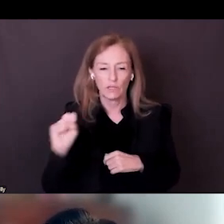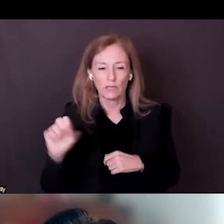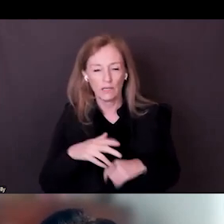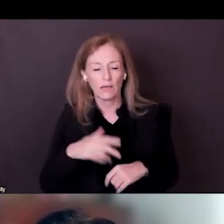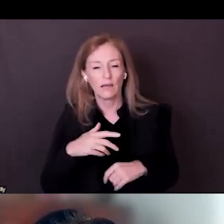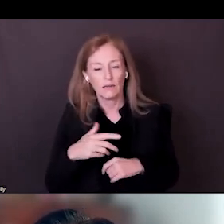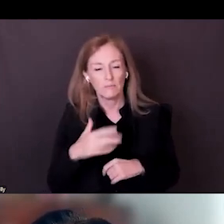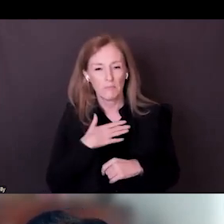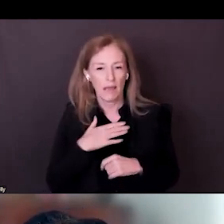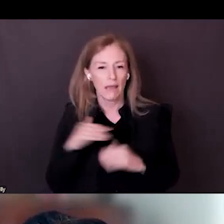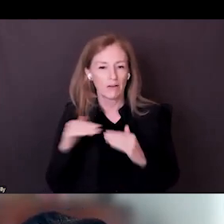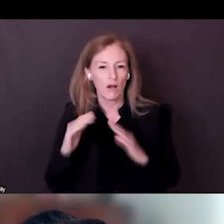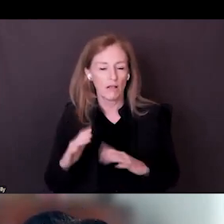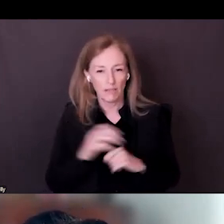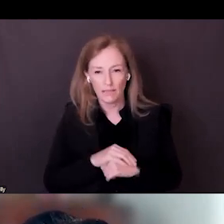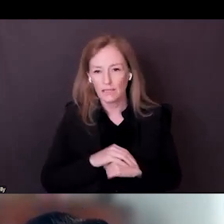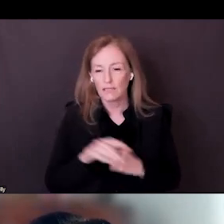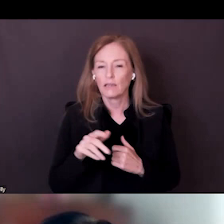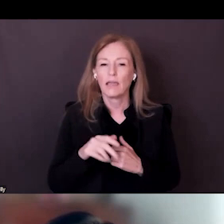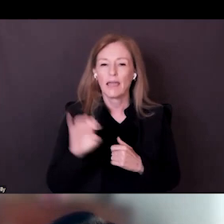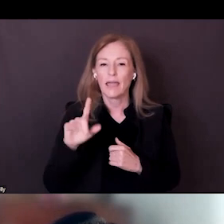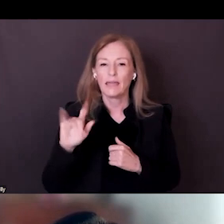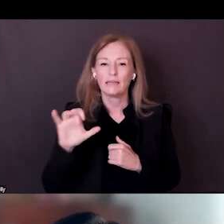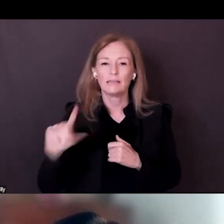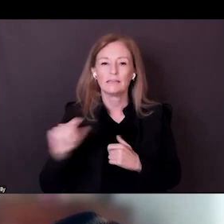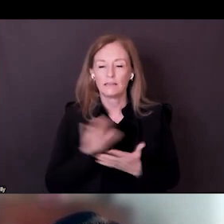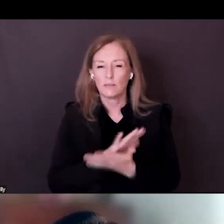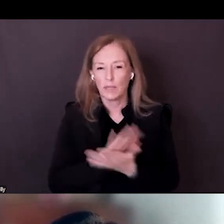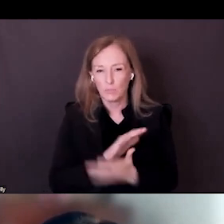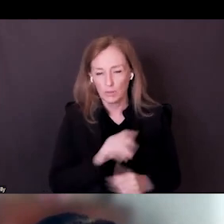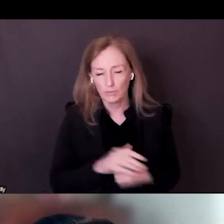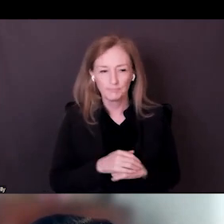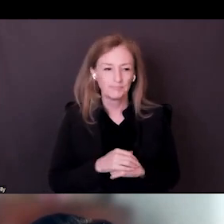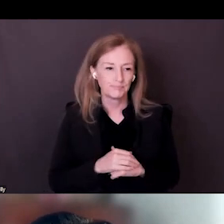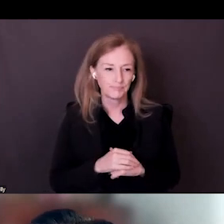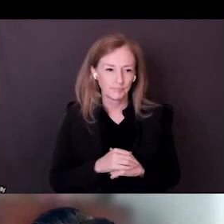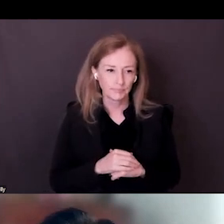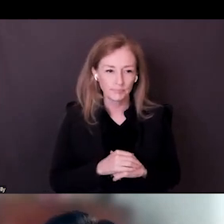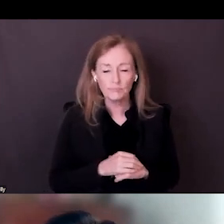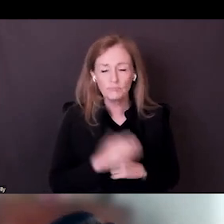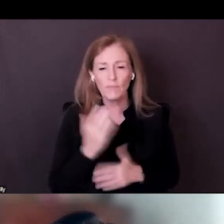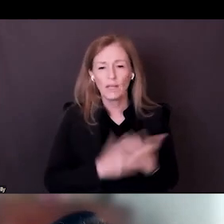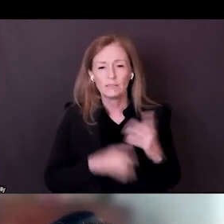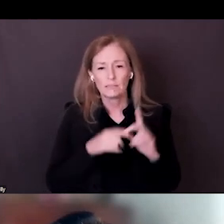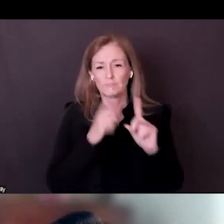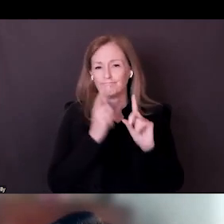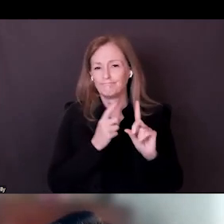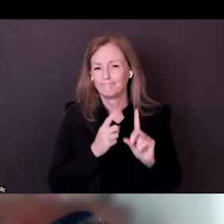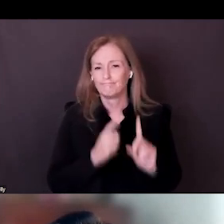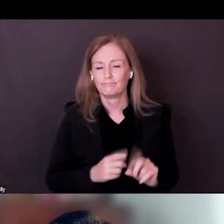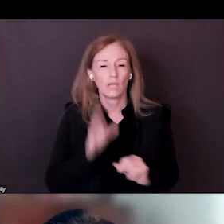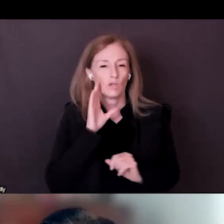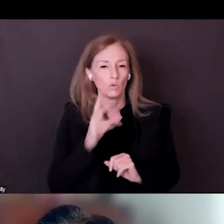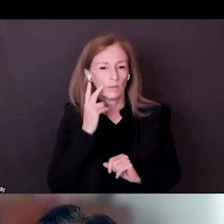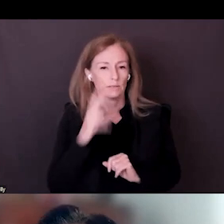FAITH-BASED. FIRST OF ALL,